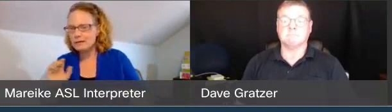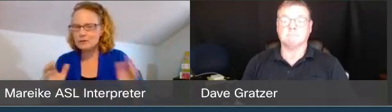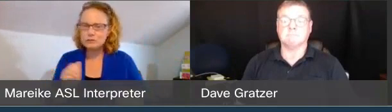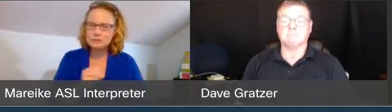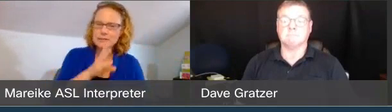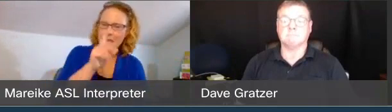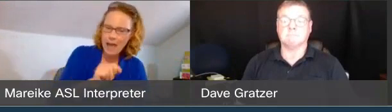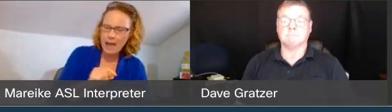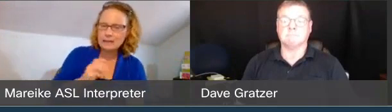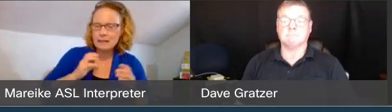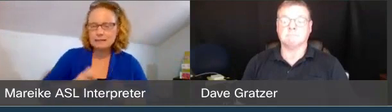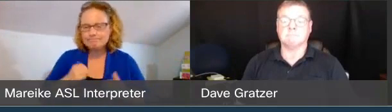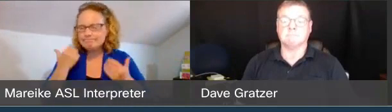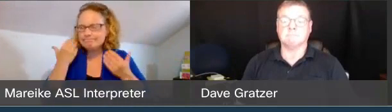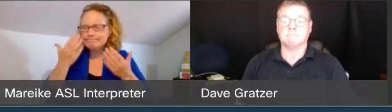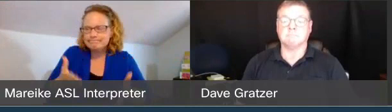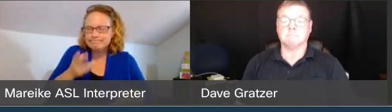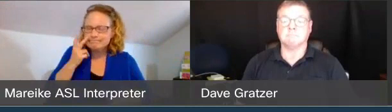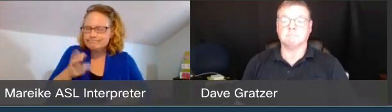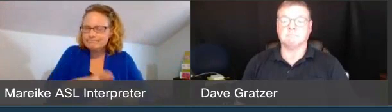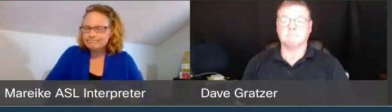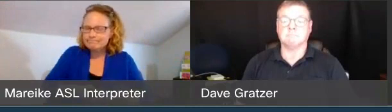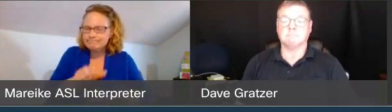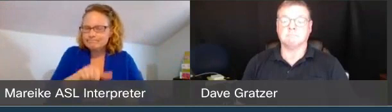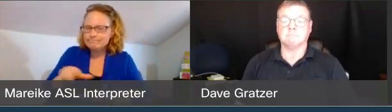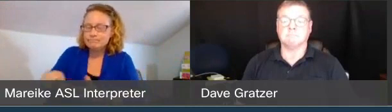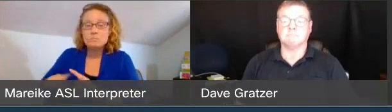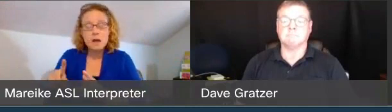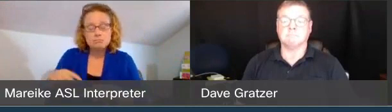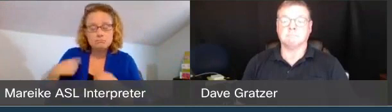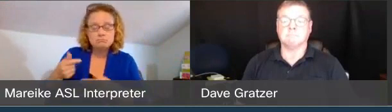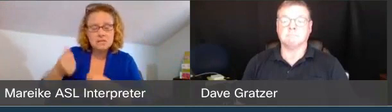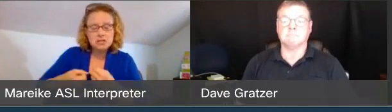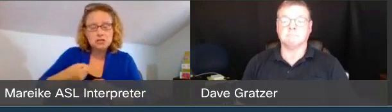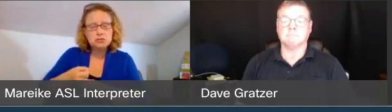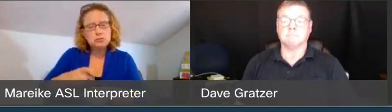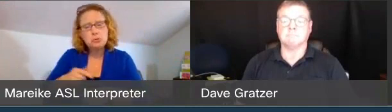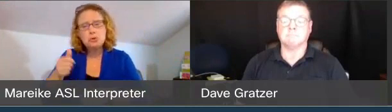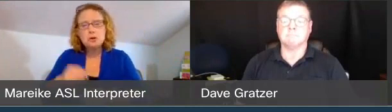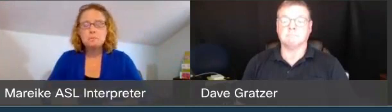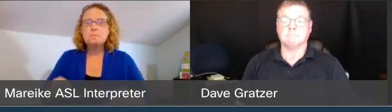but certainly there's been over the last decade or a little longer, a more concerted effort to